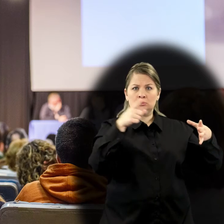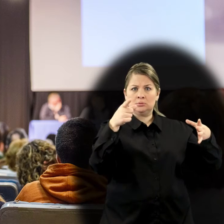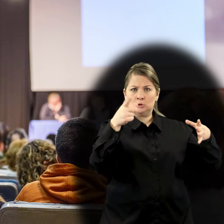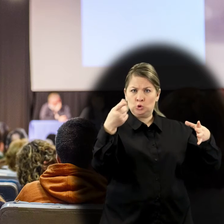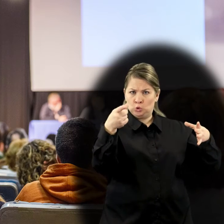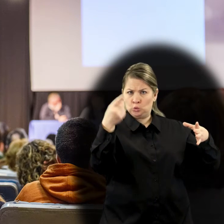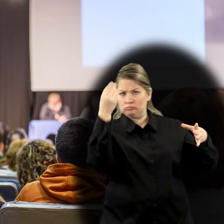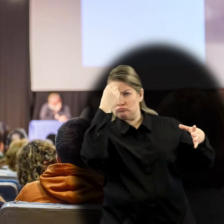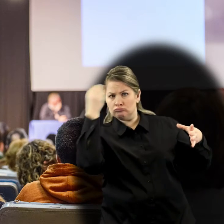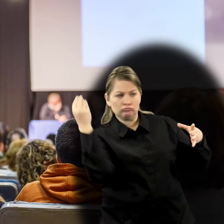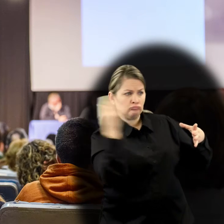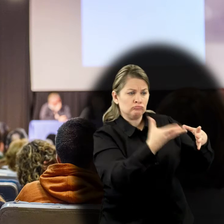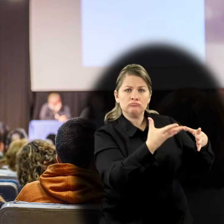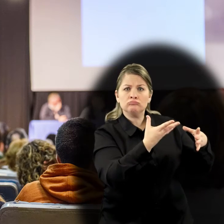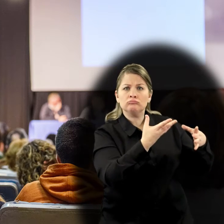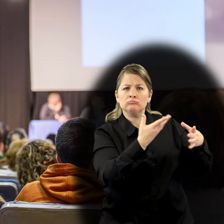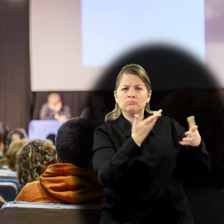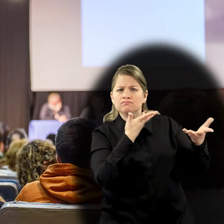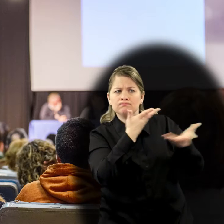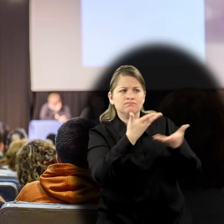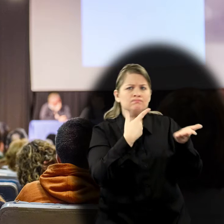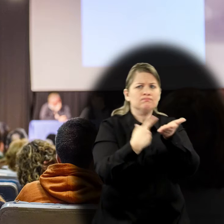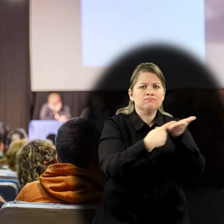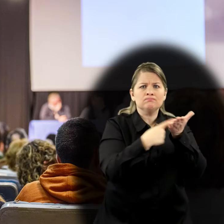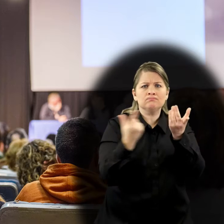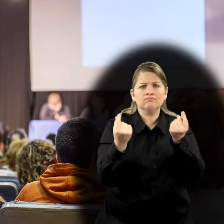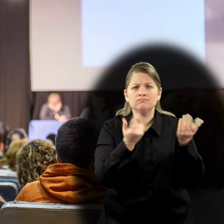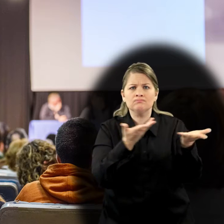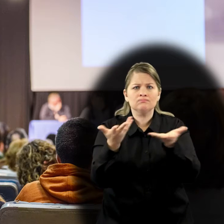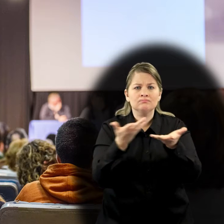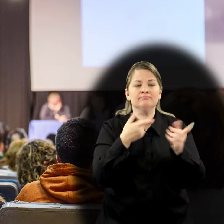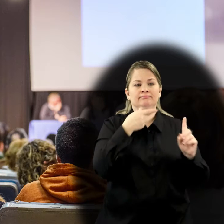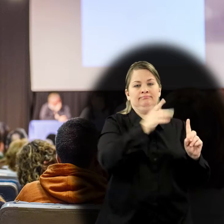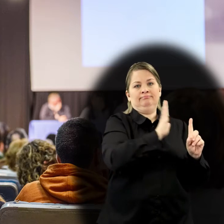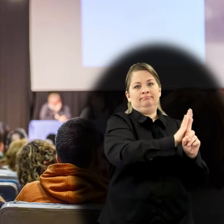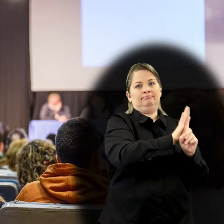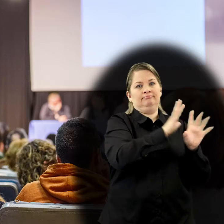is responsible for arranging for and paying for services required